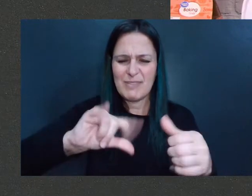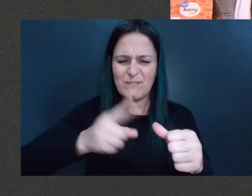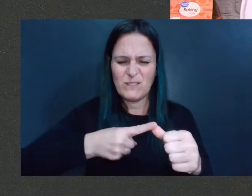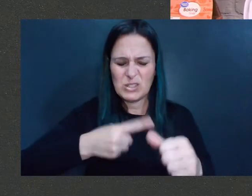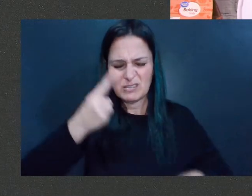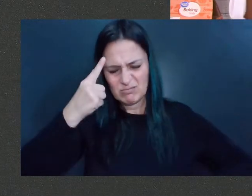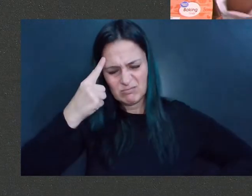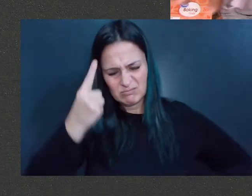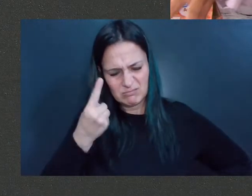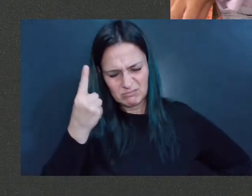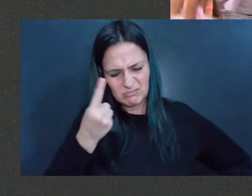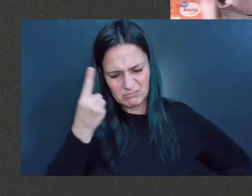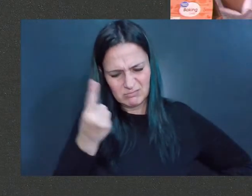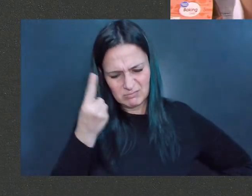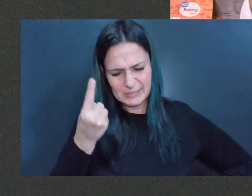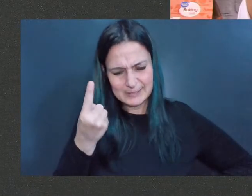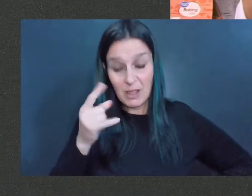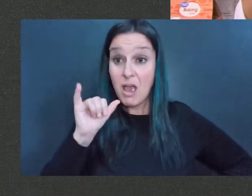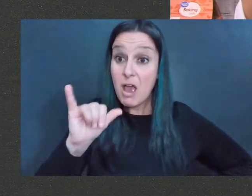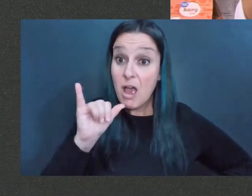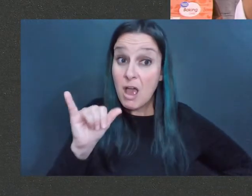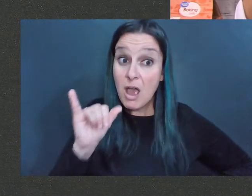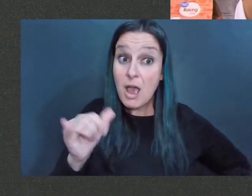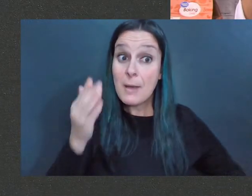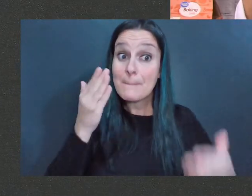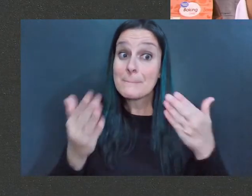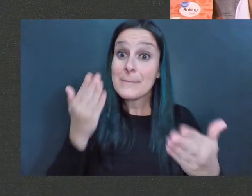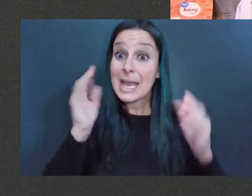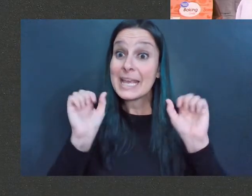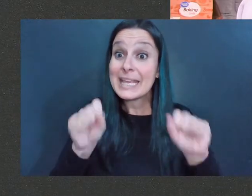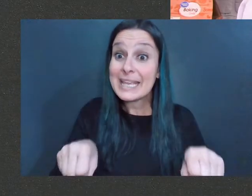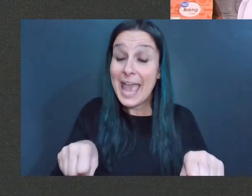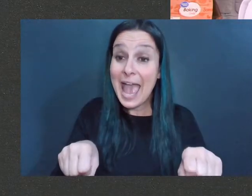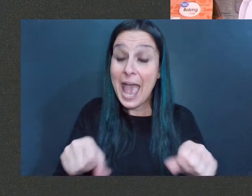So I thought what we could do is put the balloon